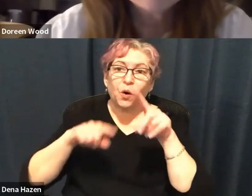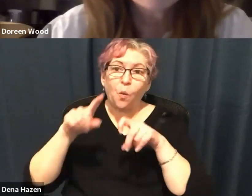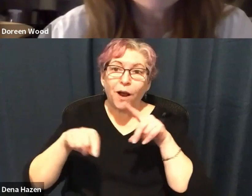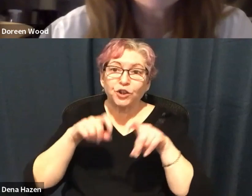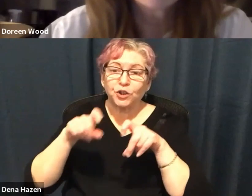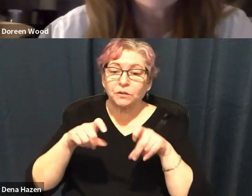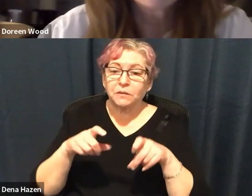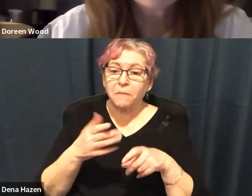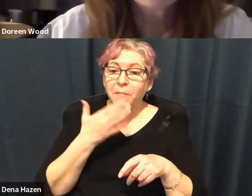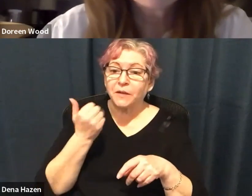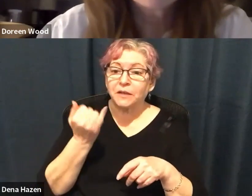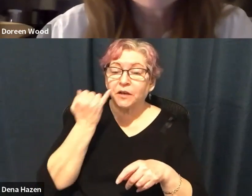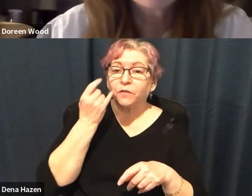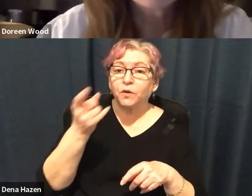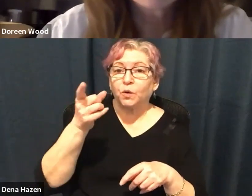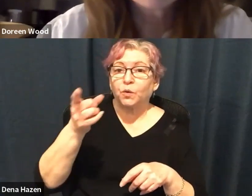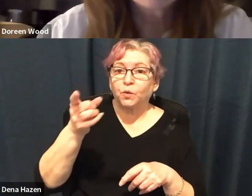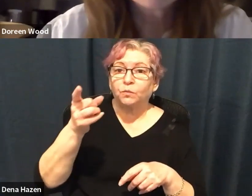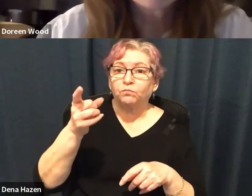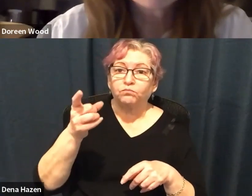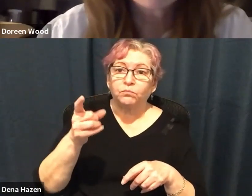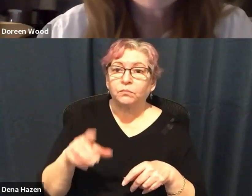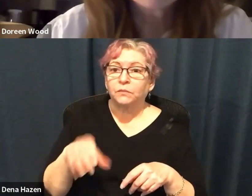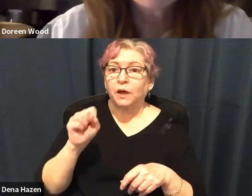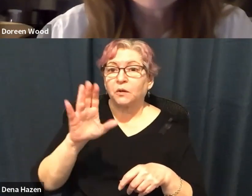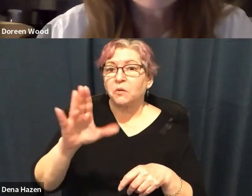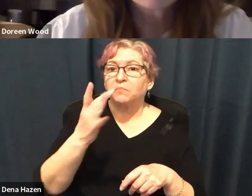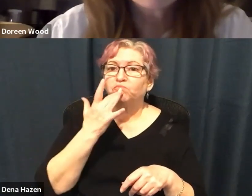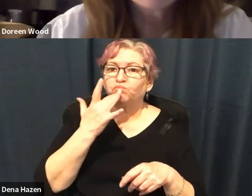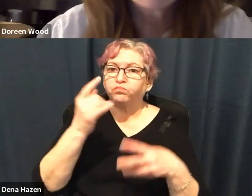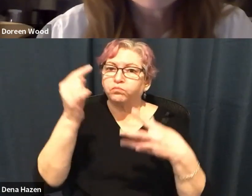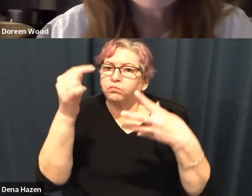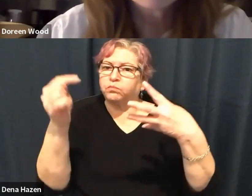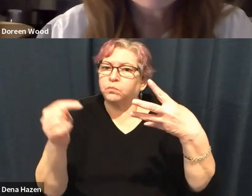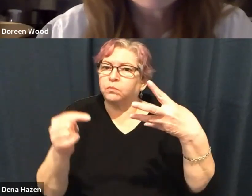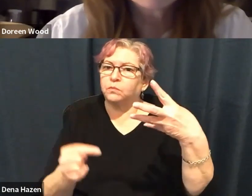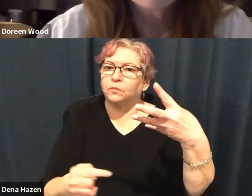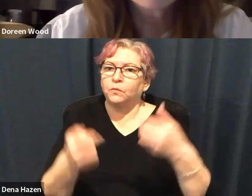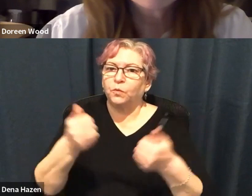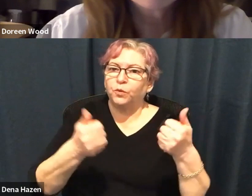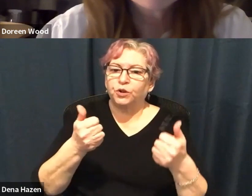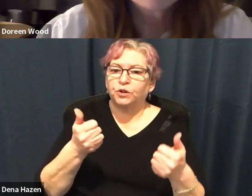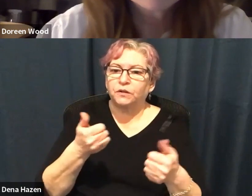might be best if you kind of take your order, your preferred order. Yeah, absolutely.